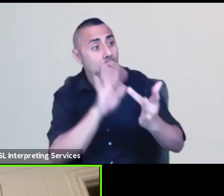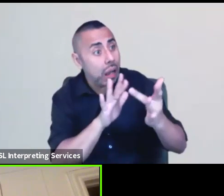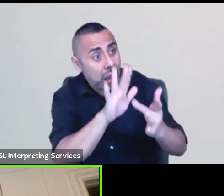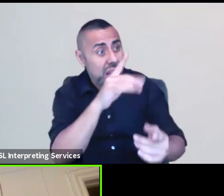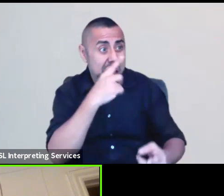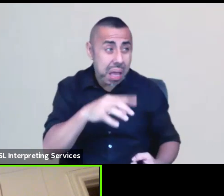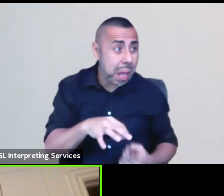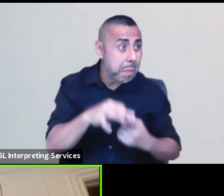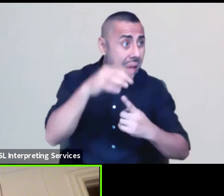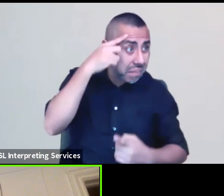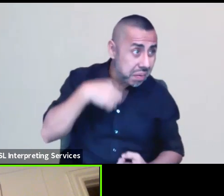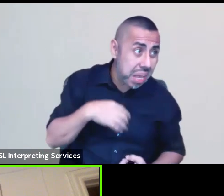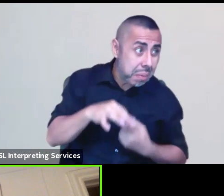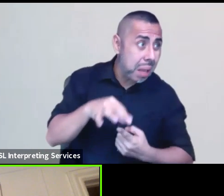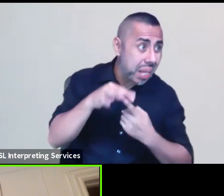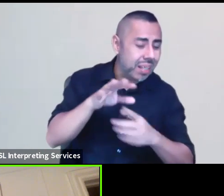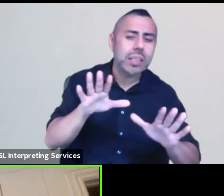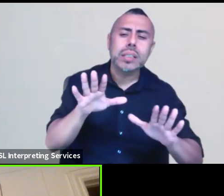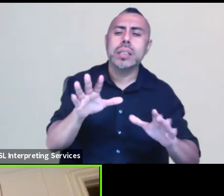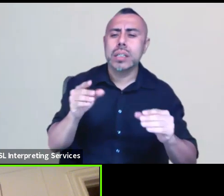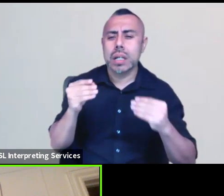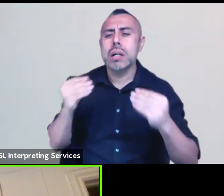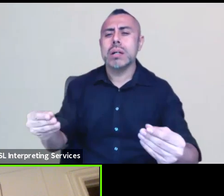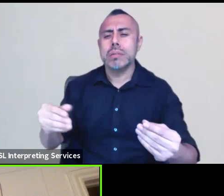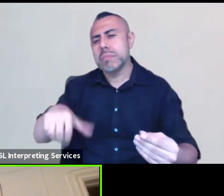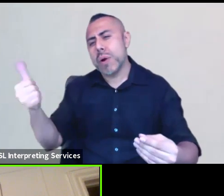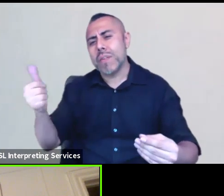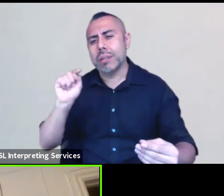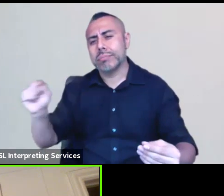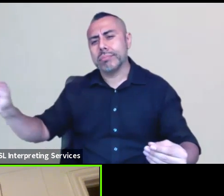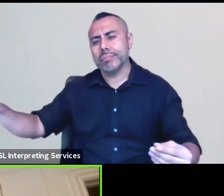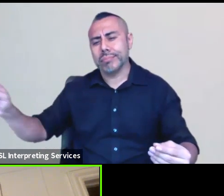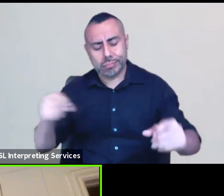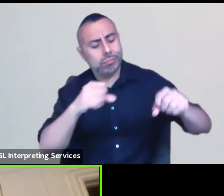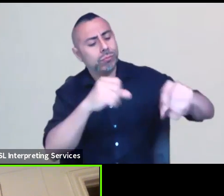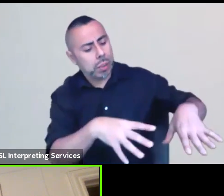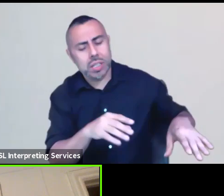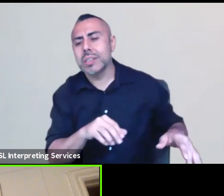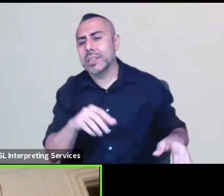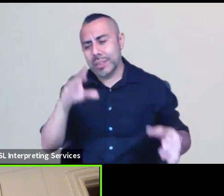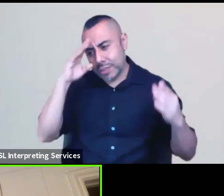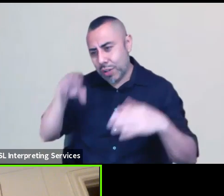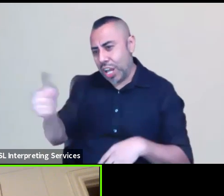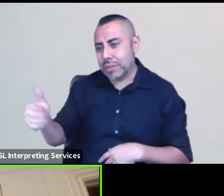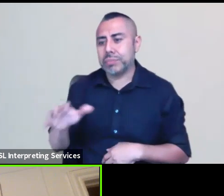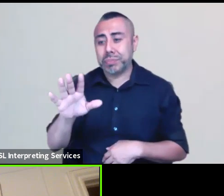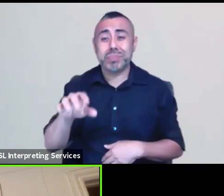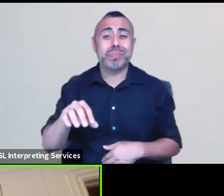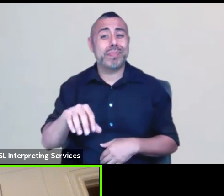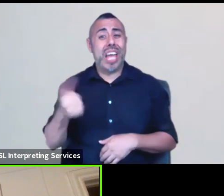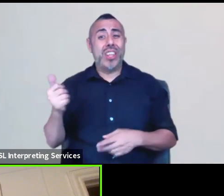Just move on. The other thing it's really important to have documentation.